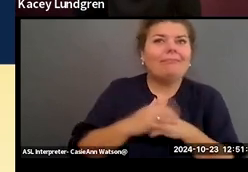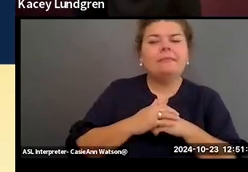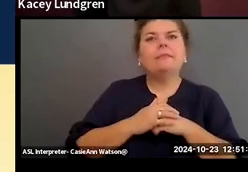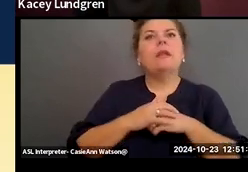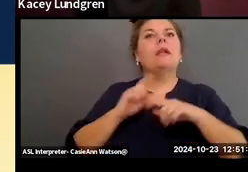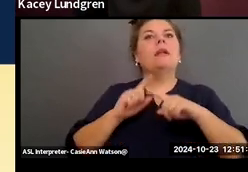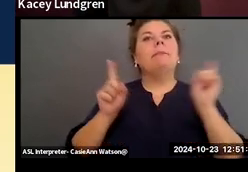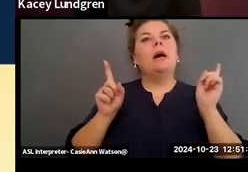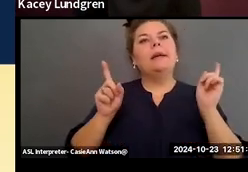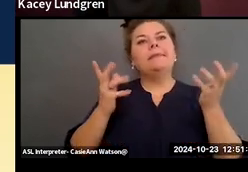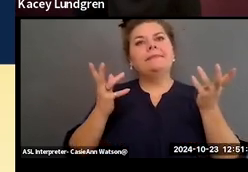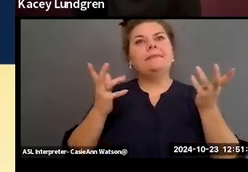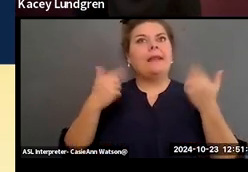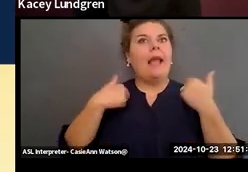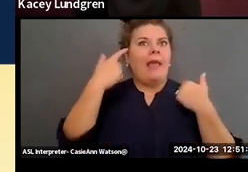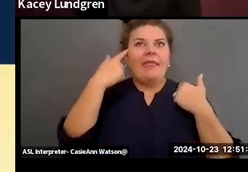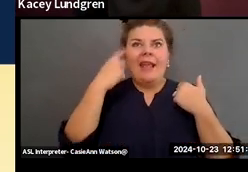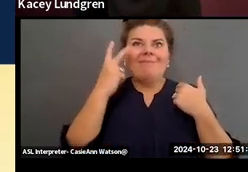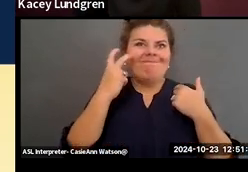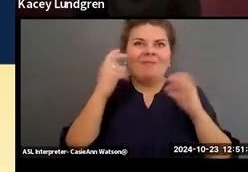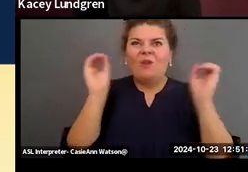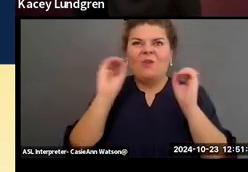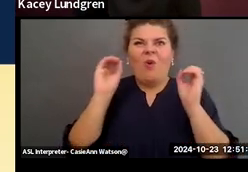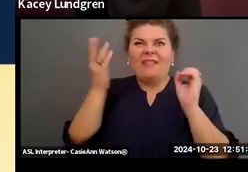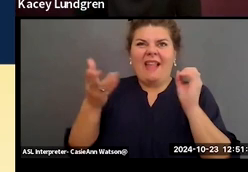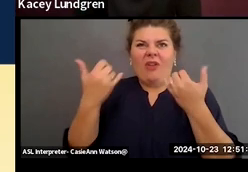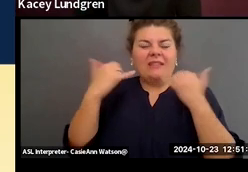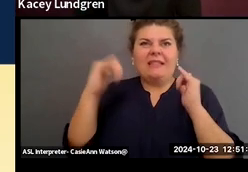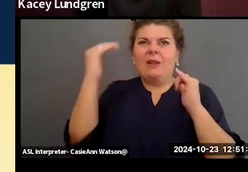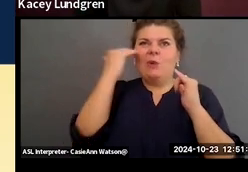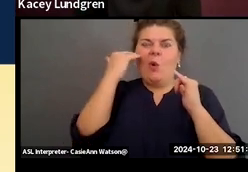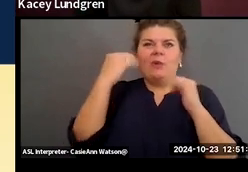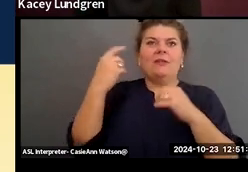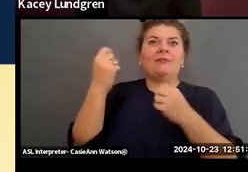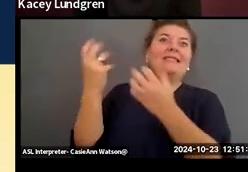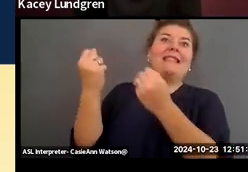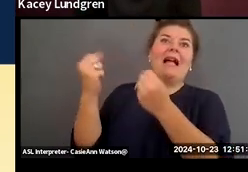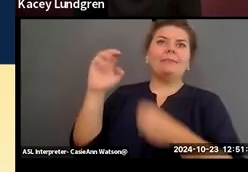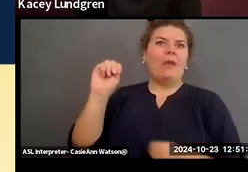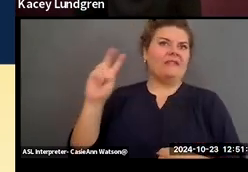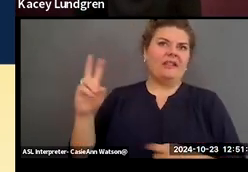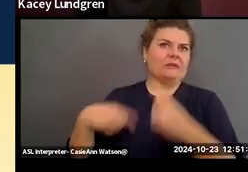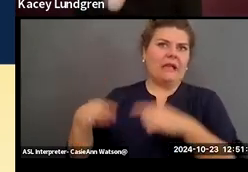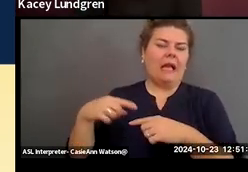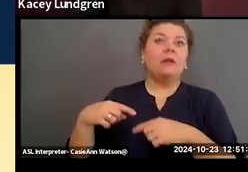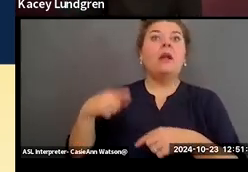but I don't think anybody is there who still fluently signs it. I think they still teach the history.